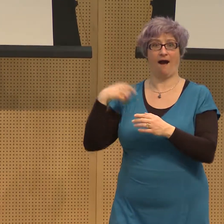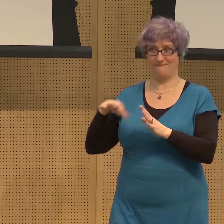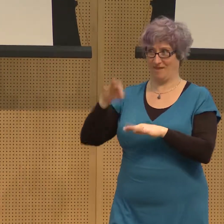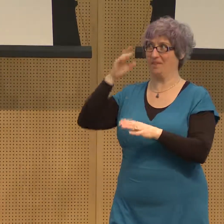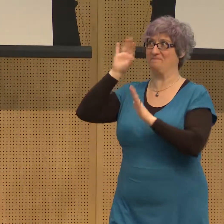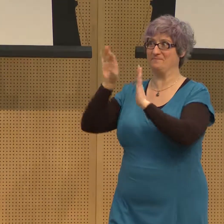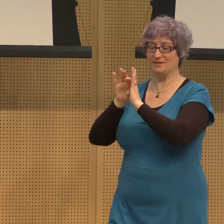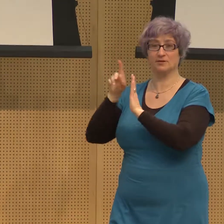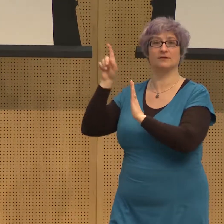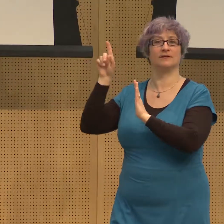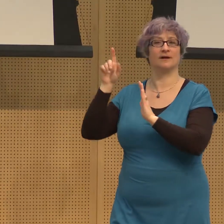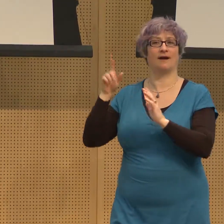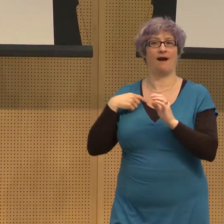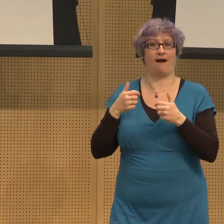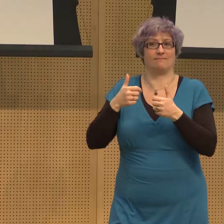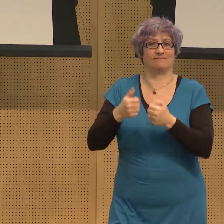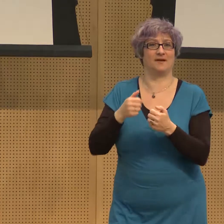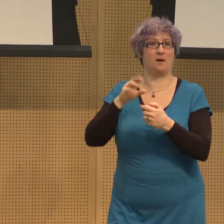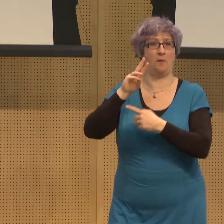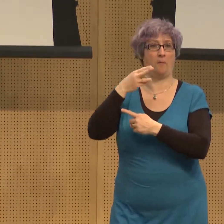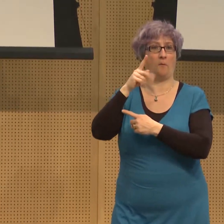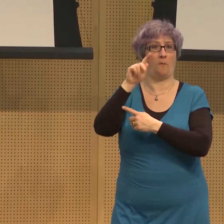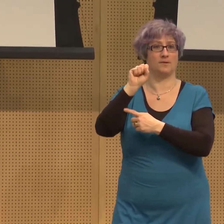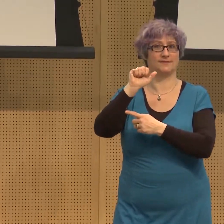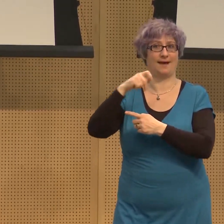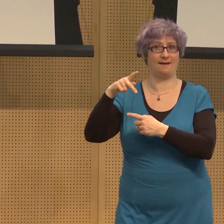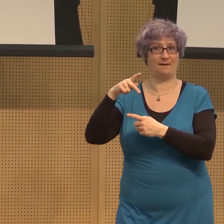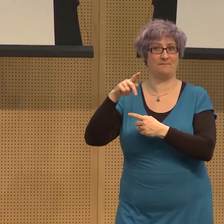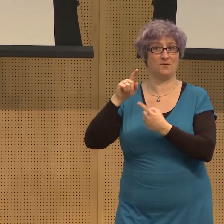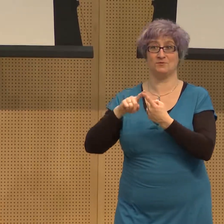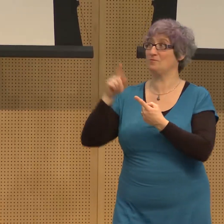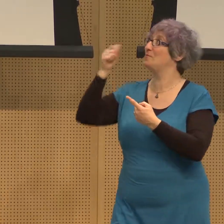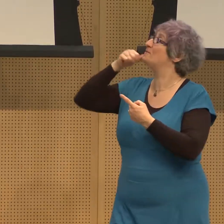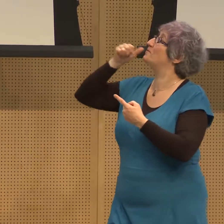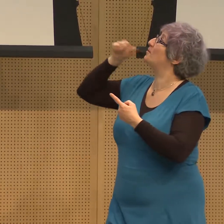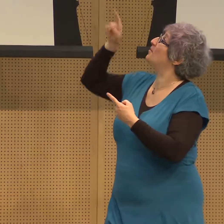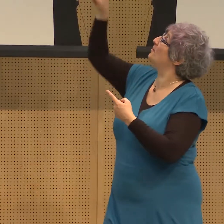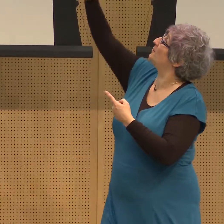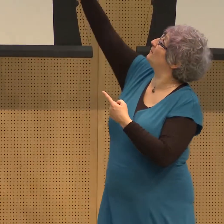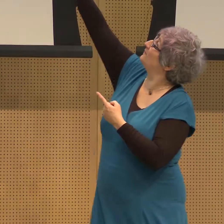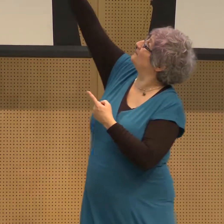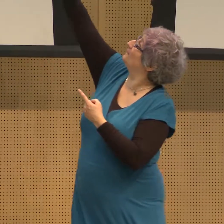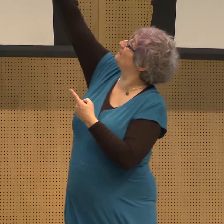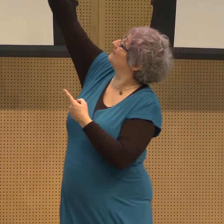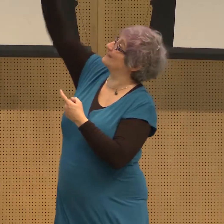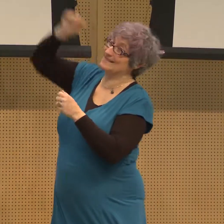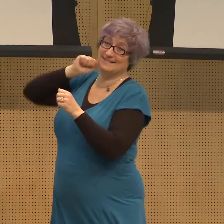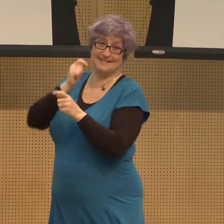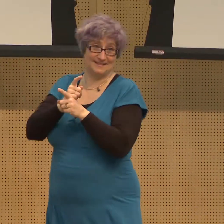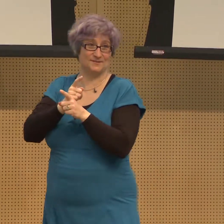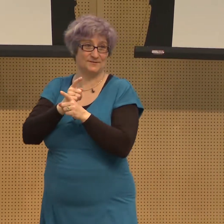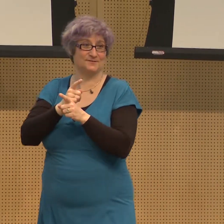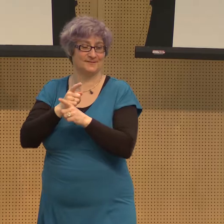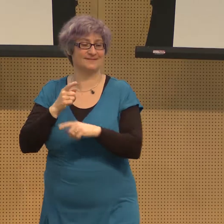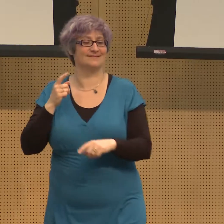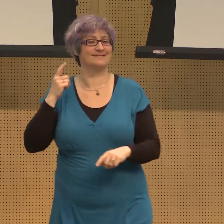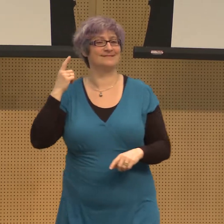When I was planning this presentation, I actually found his photograph and used WhatsApp to text the girl on the bottom.